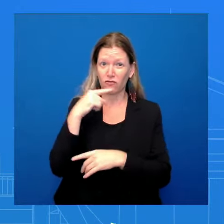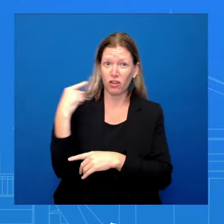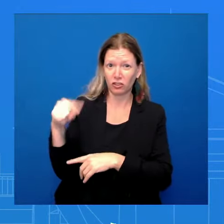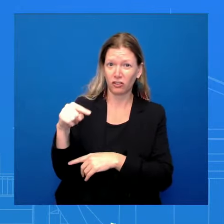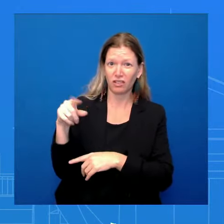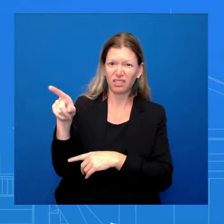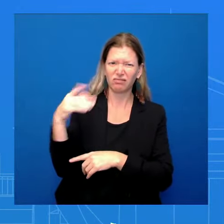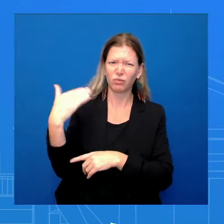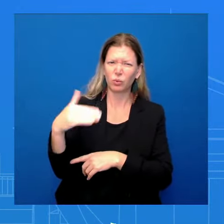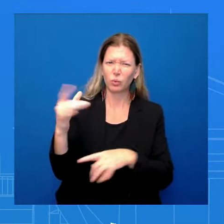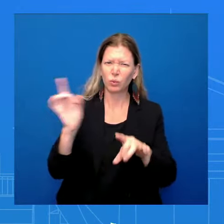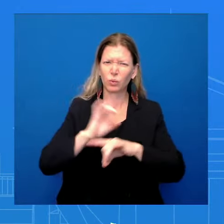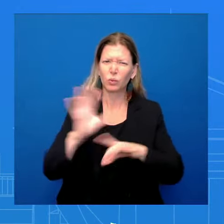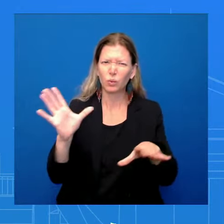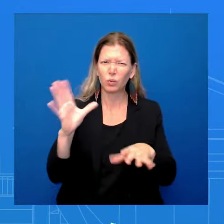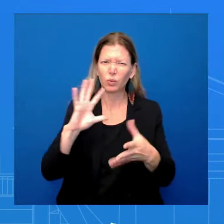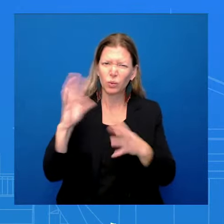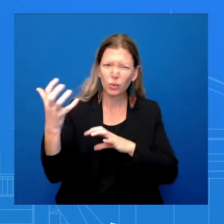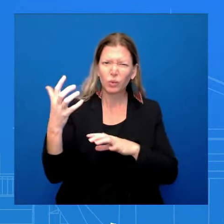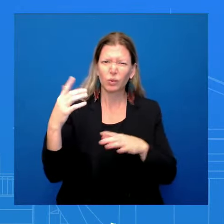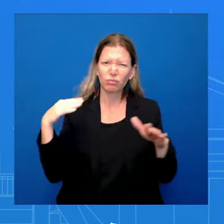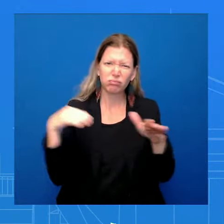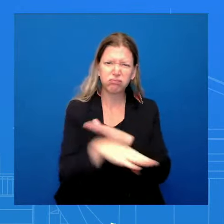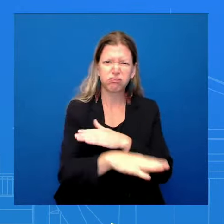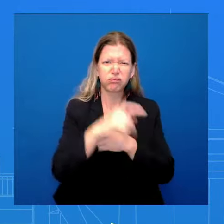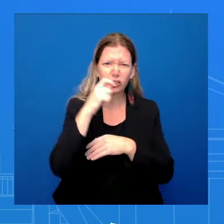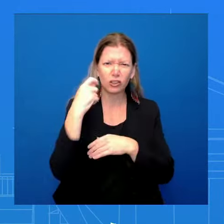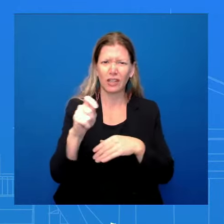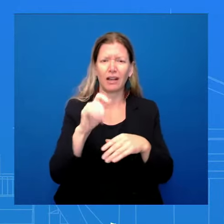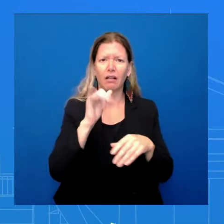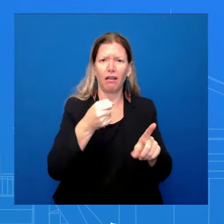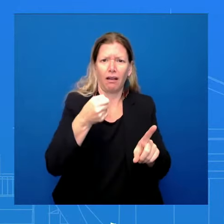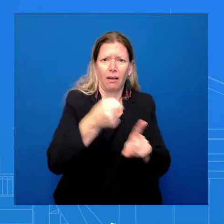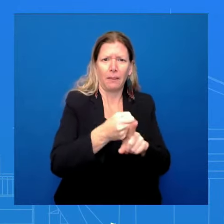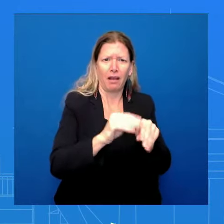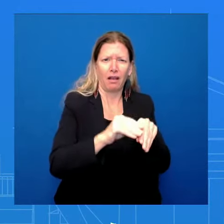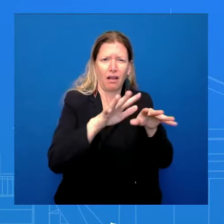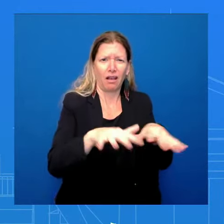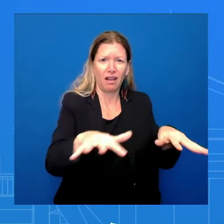energy security, and other forms of harm to countries around the world.